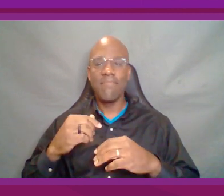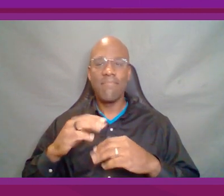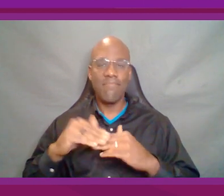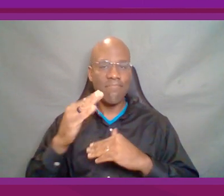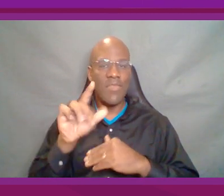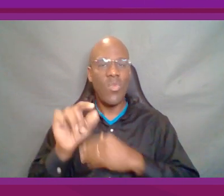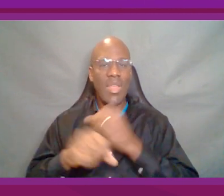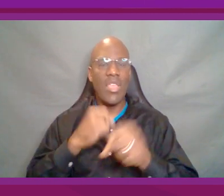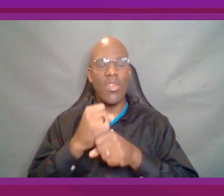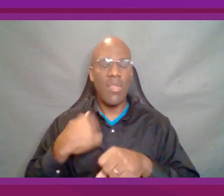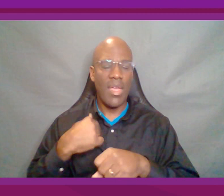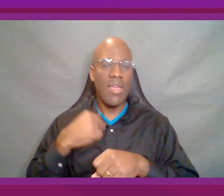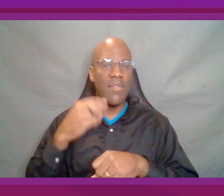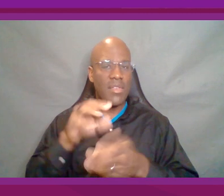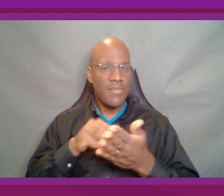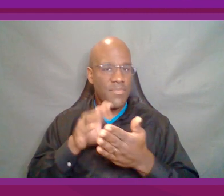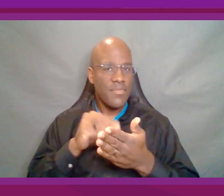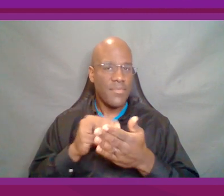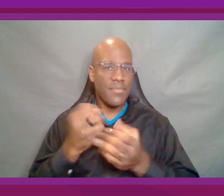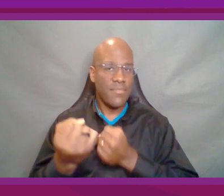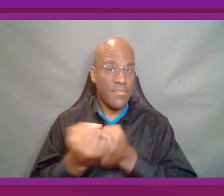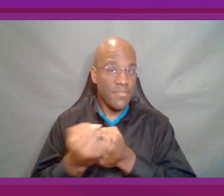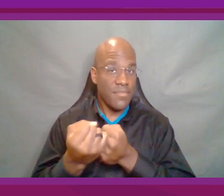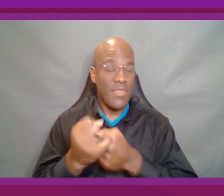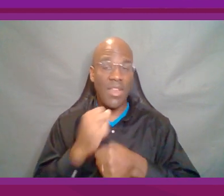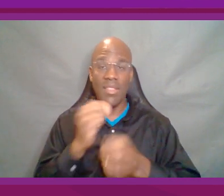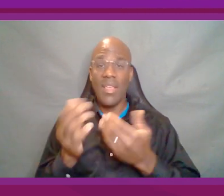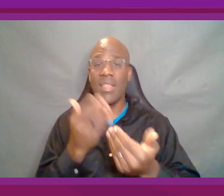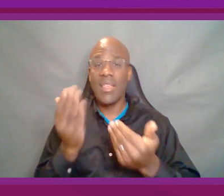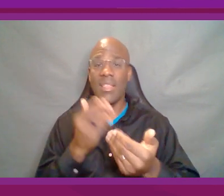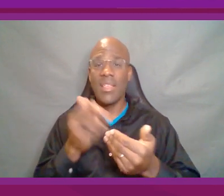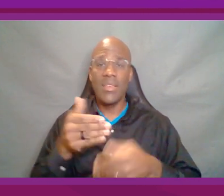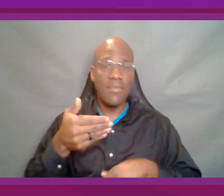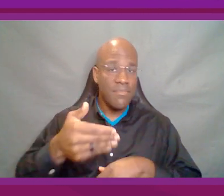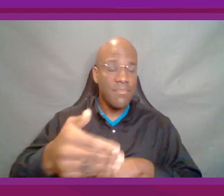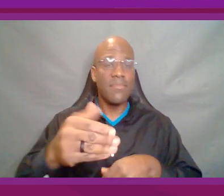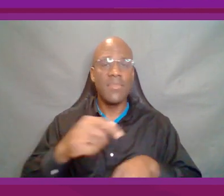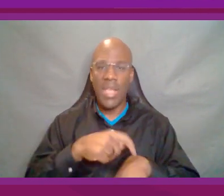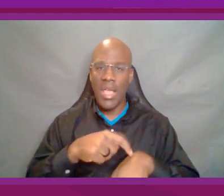that self-advocacy is not easy but it does get over time as you build confidence and practice